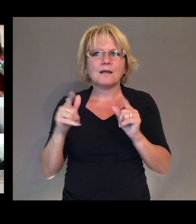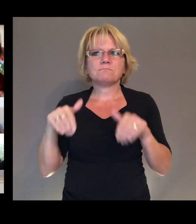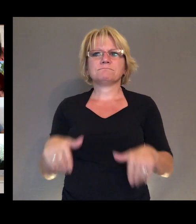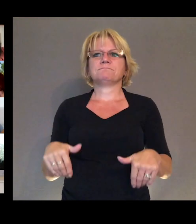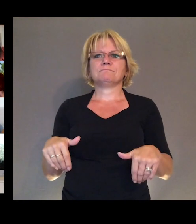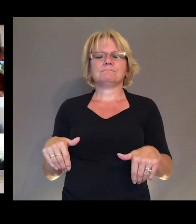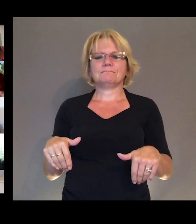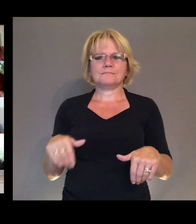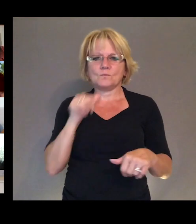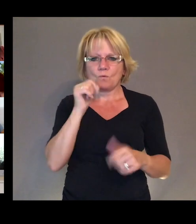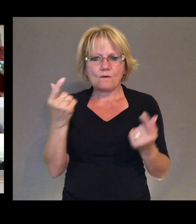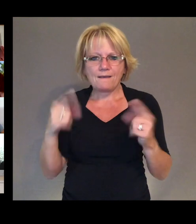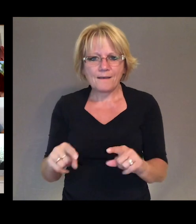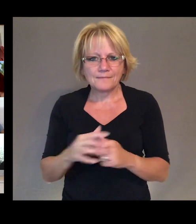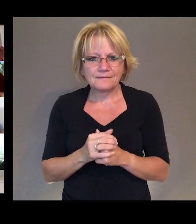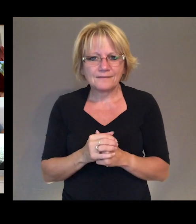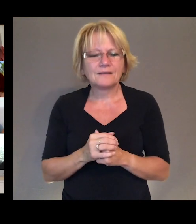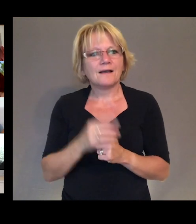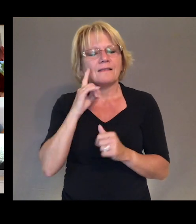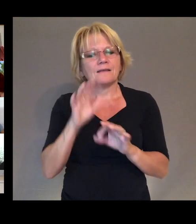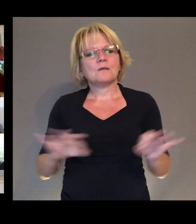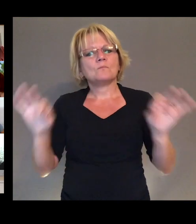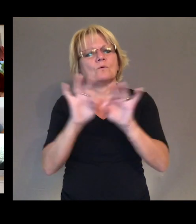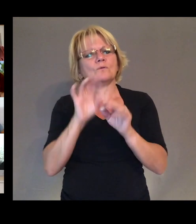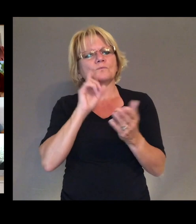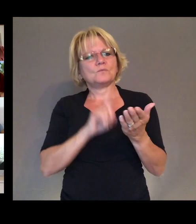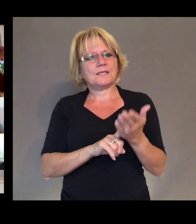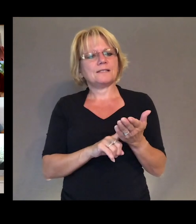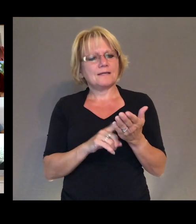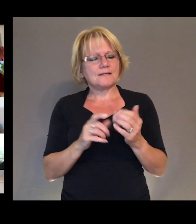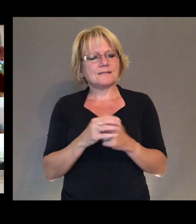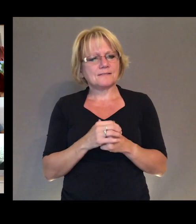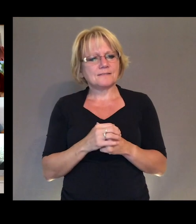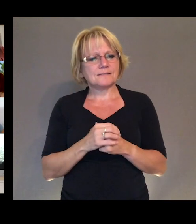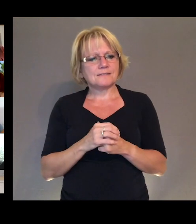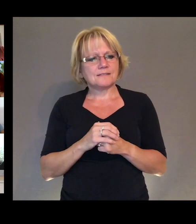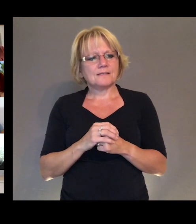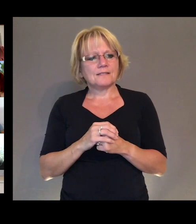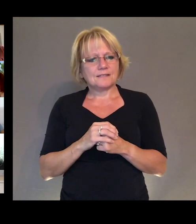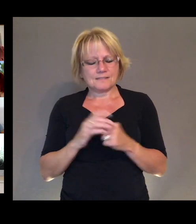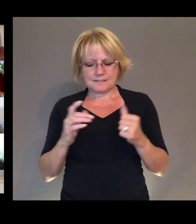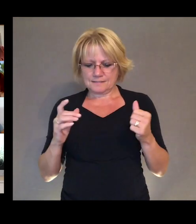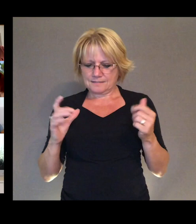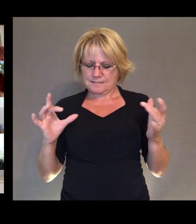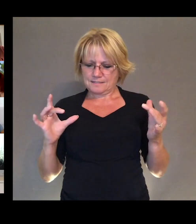So something important that I think needs to be recognized is the connectivity and the intersectionality